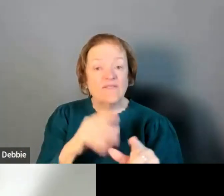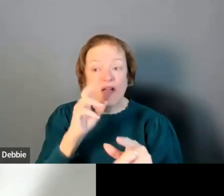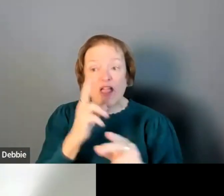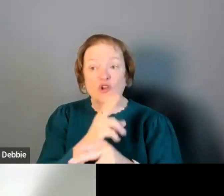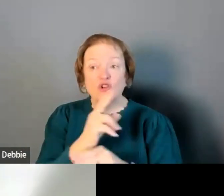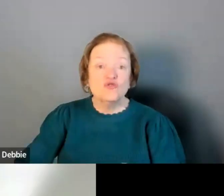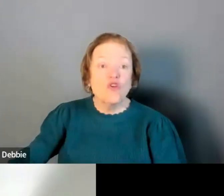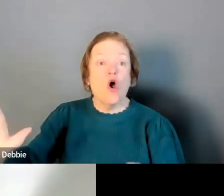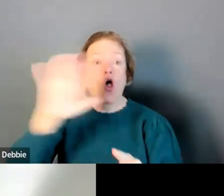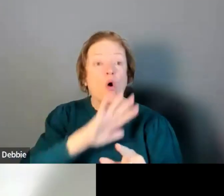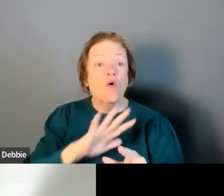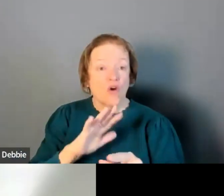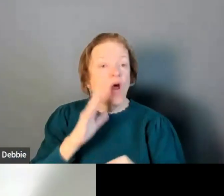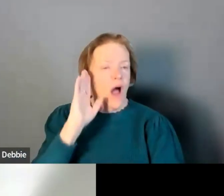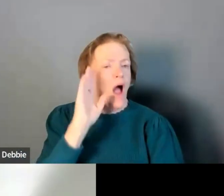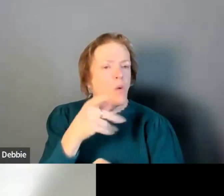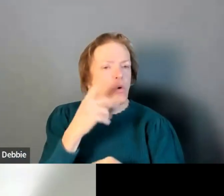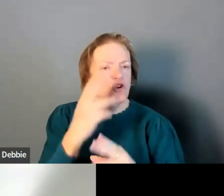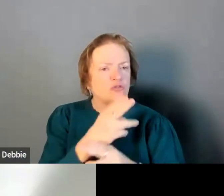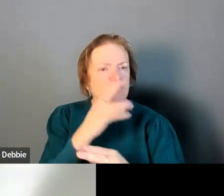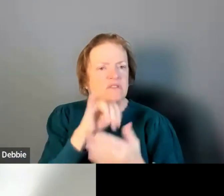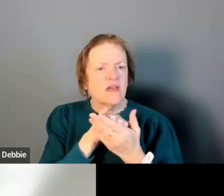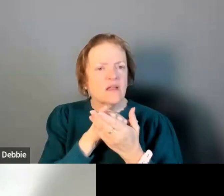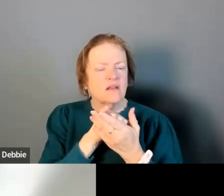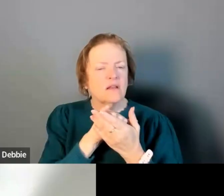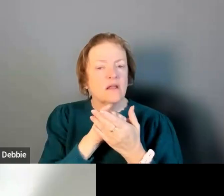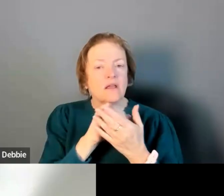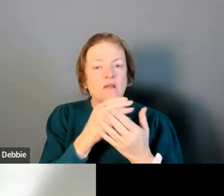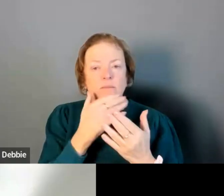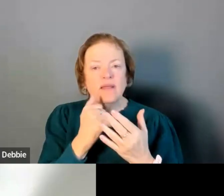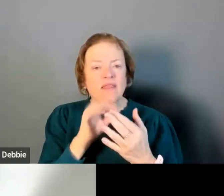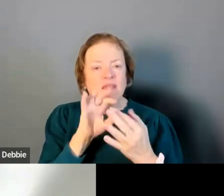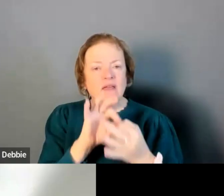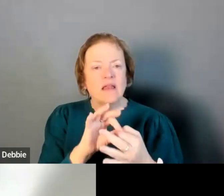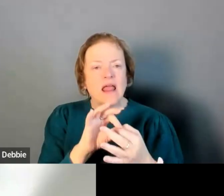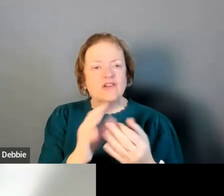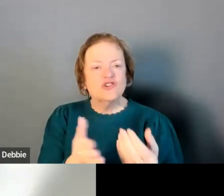They are like, just the ease of them, just the connection is easier, because all you need to do.